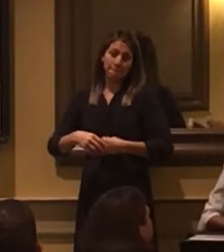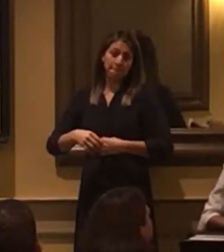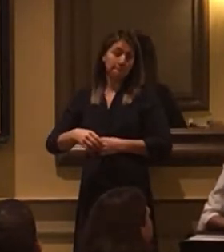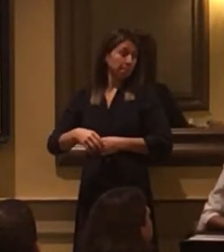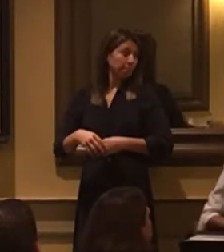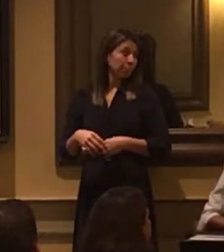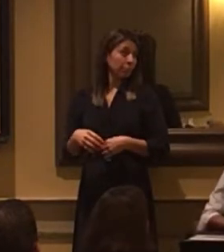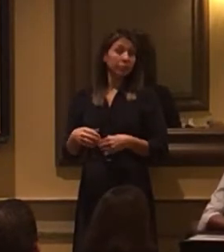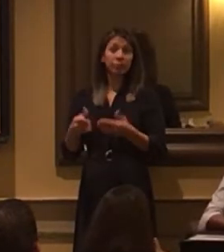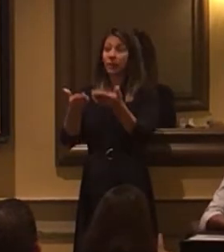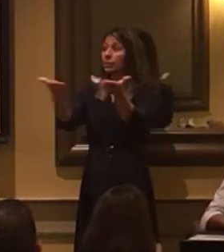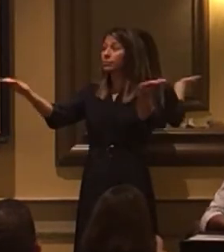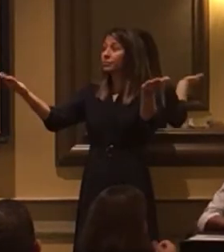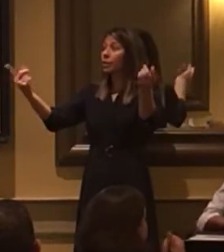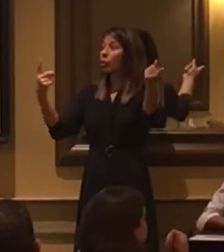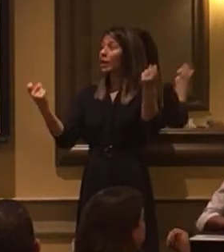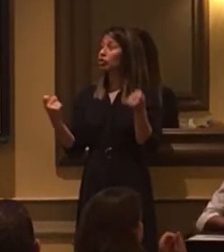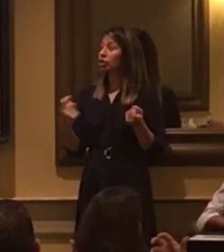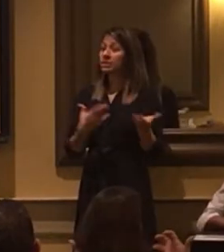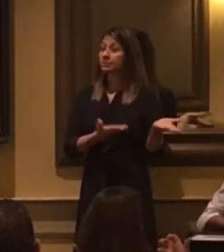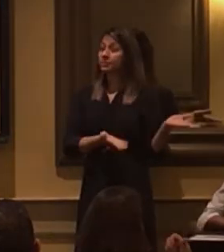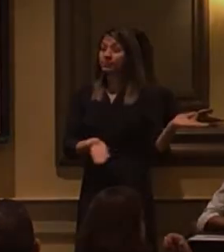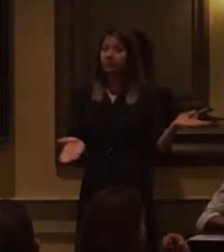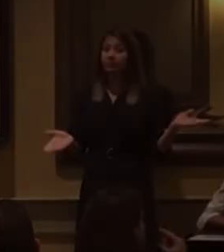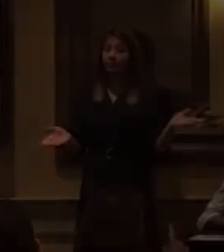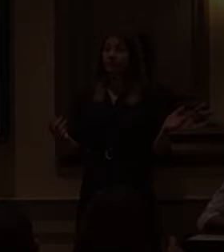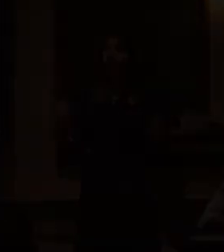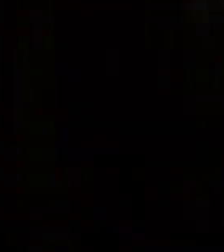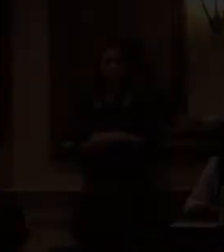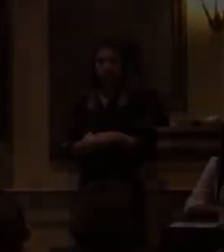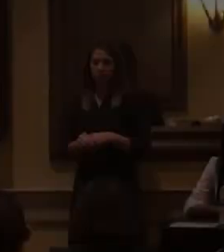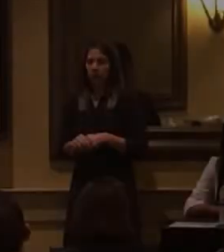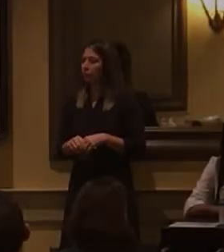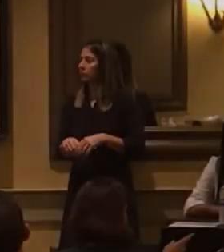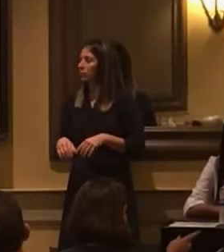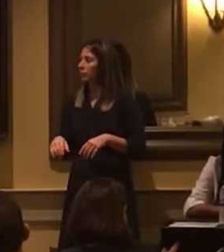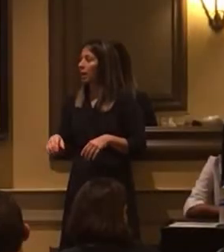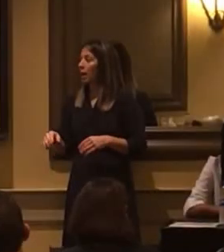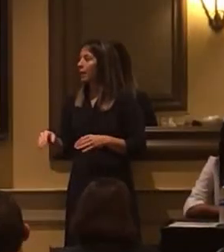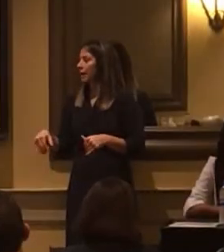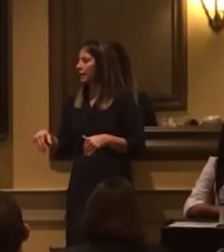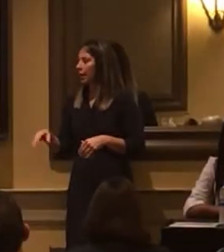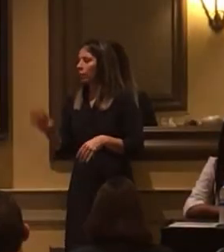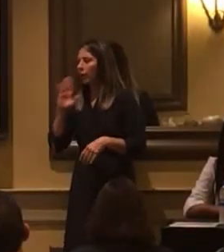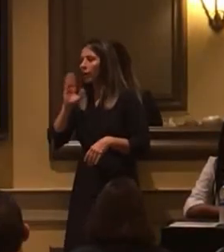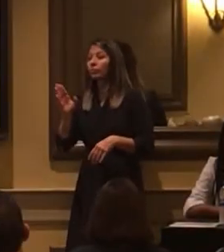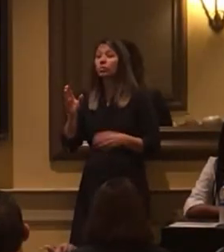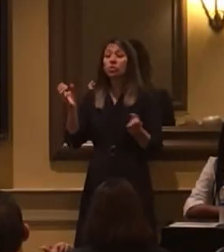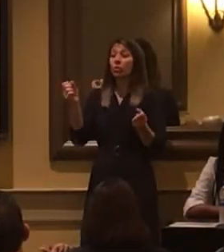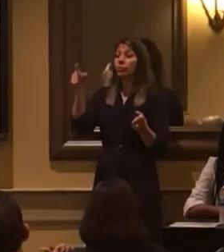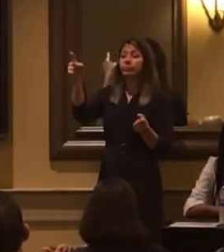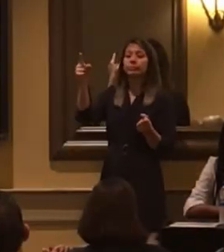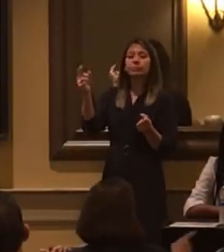Anybody have questions from the audience? Other questions? OK, so a lot of you guys are talking about how by the time